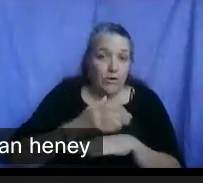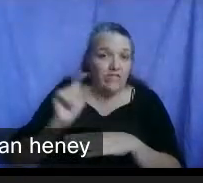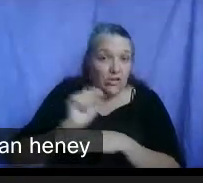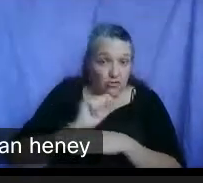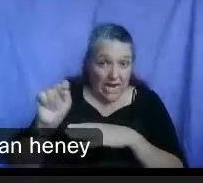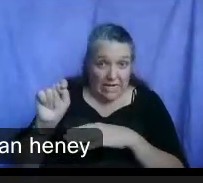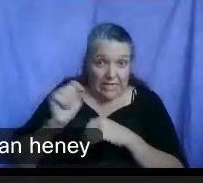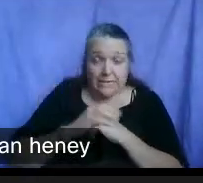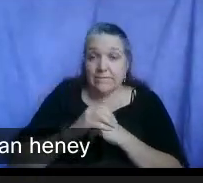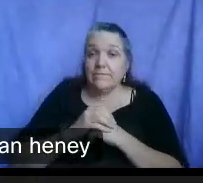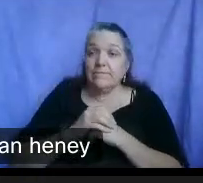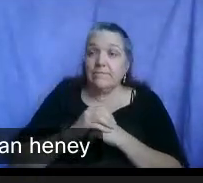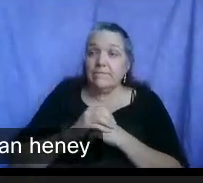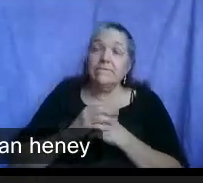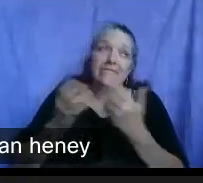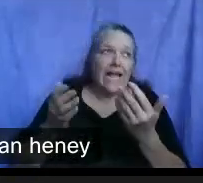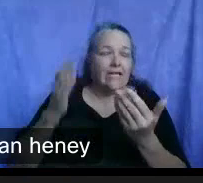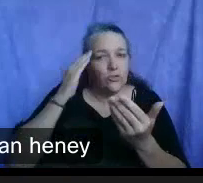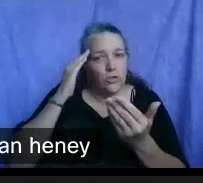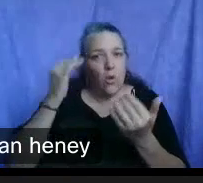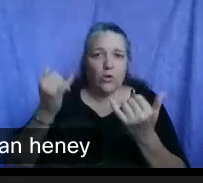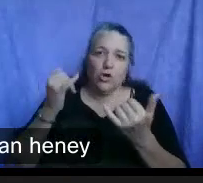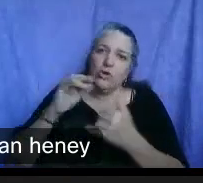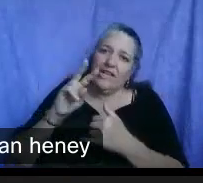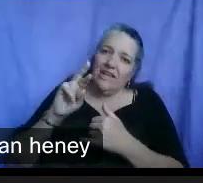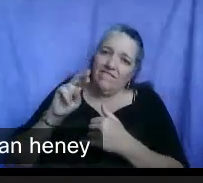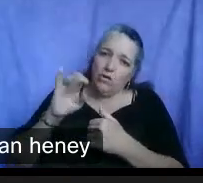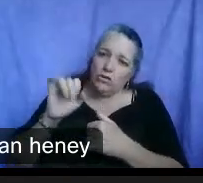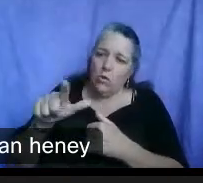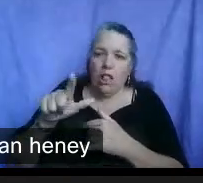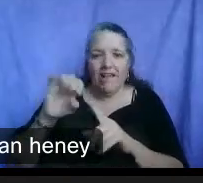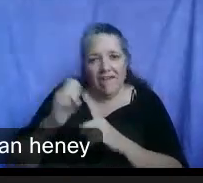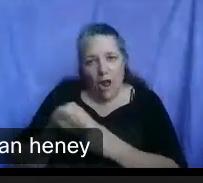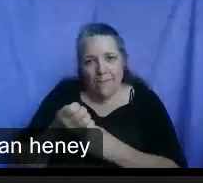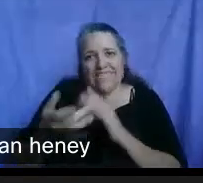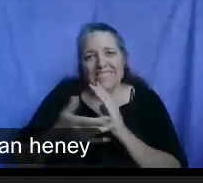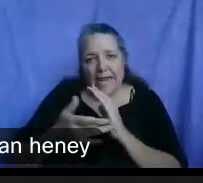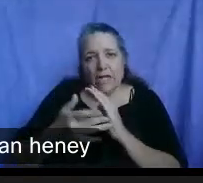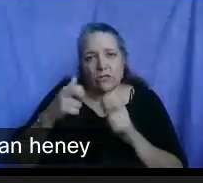we are in a virtual environment, and sometimes technical difficulties might occur.